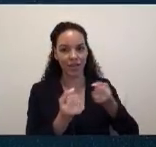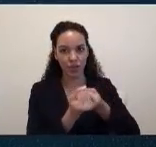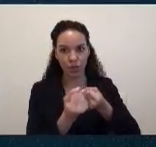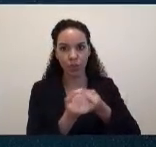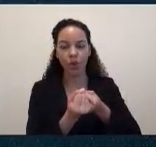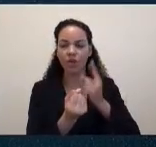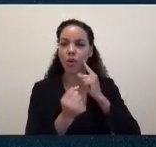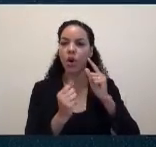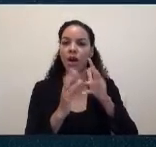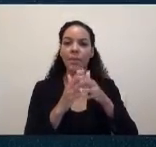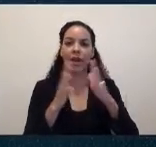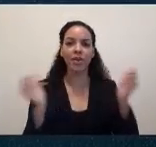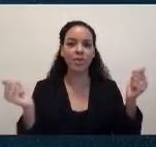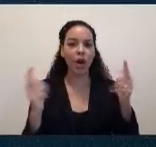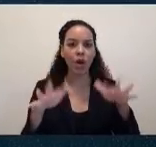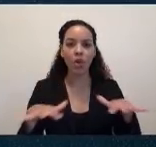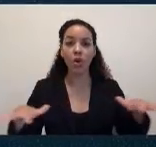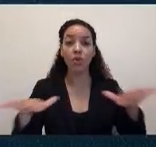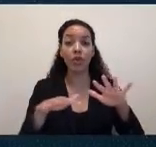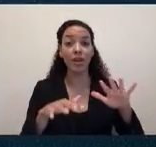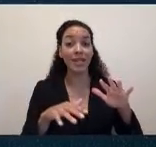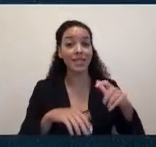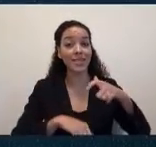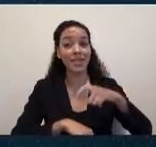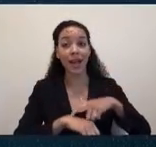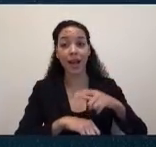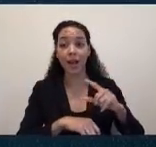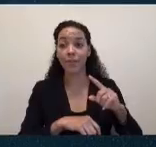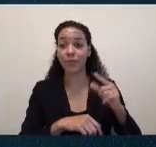to lift up our families, to help us work,